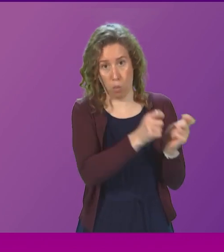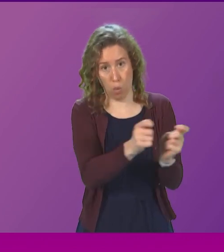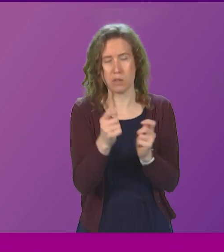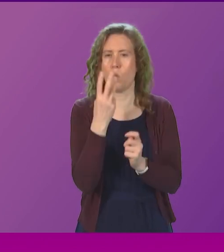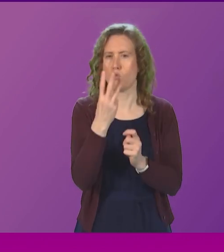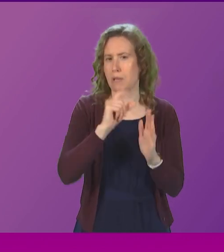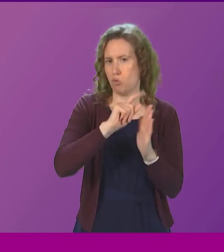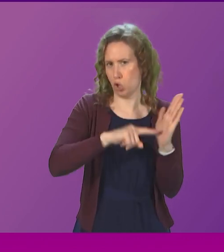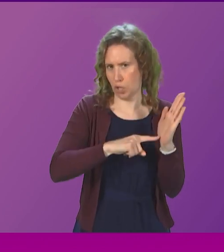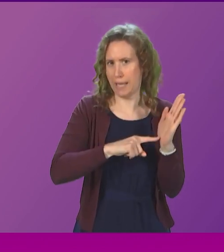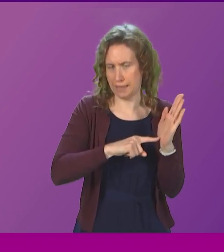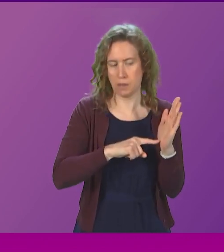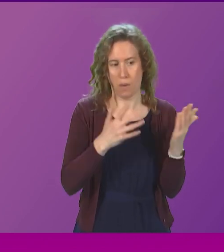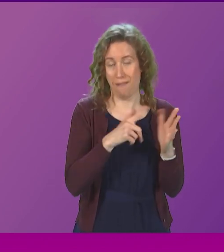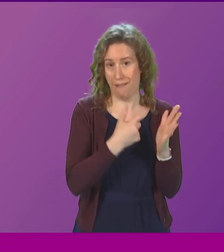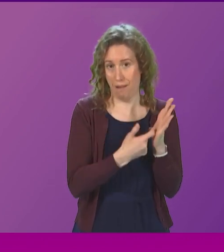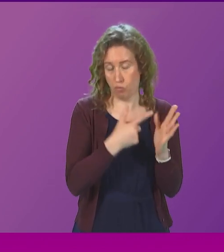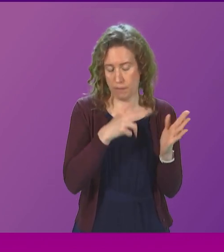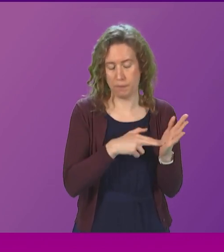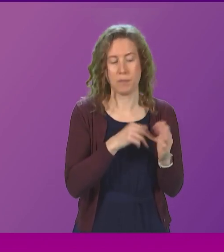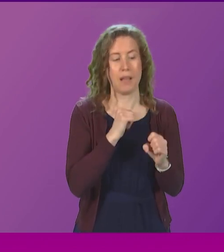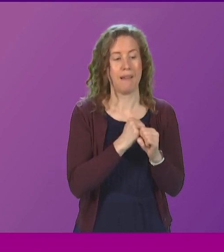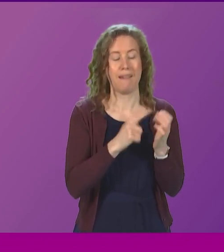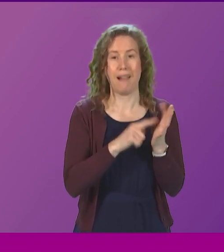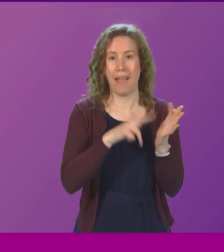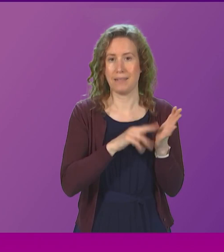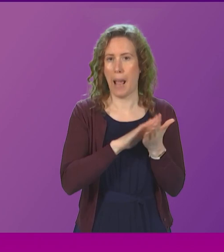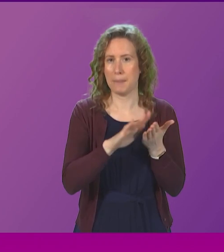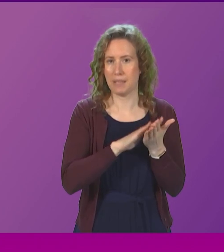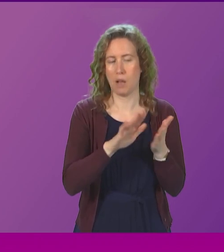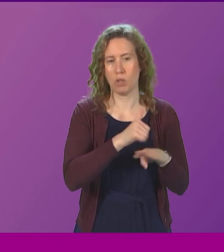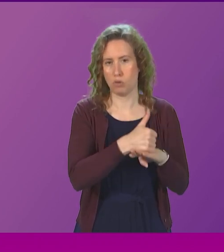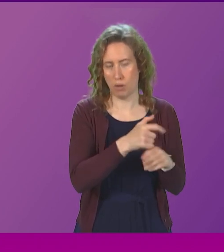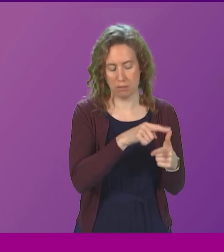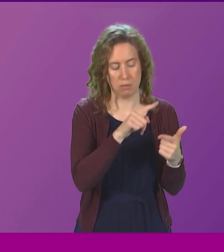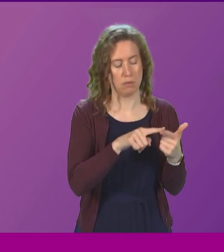projects on Arran: the glen habitat restoration project, the Dougarie estate’s green network